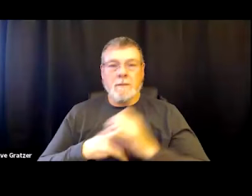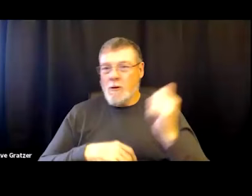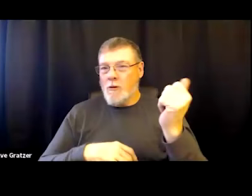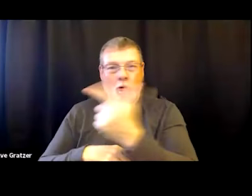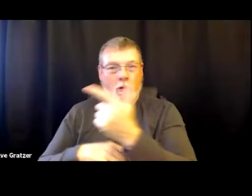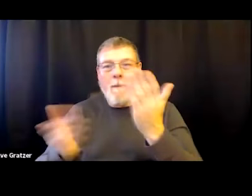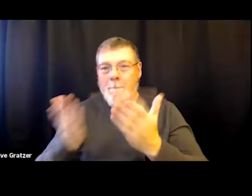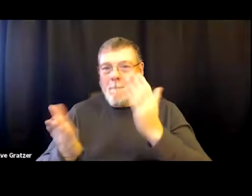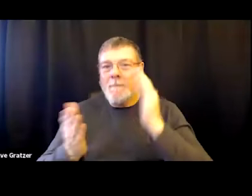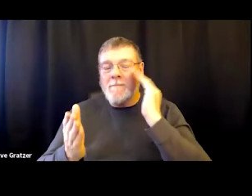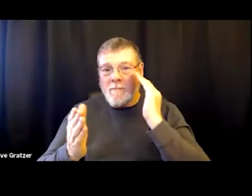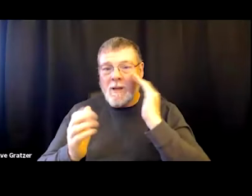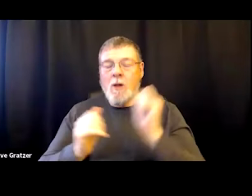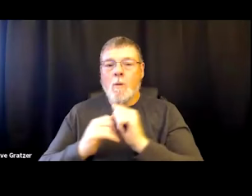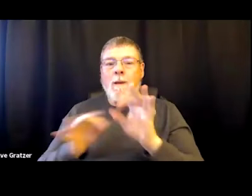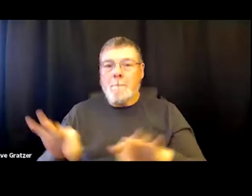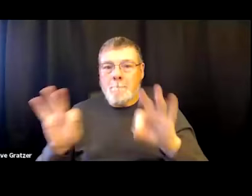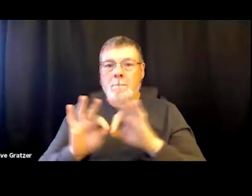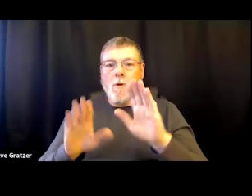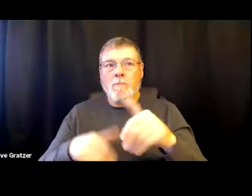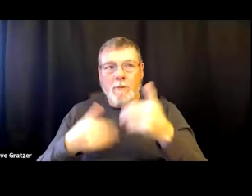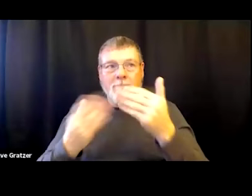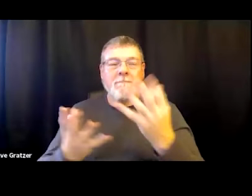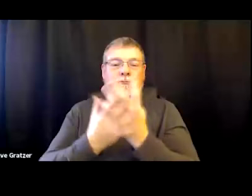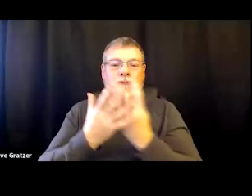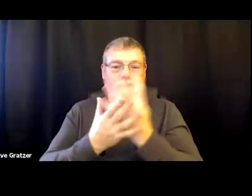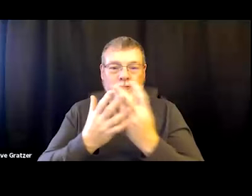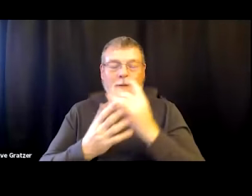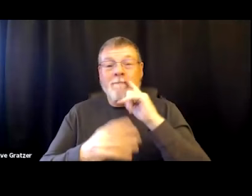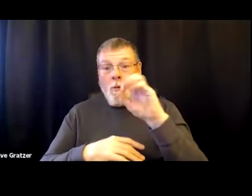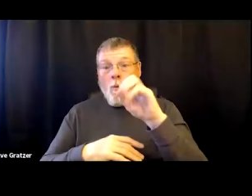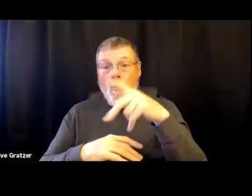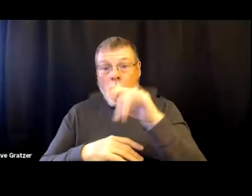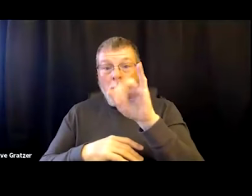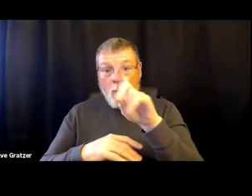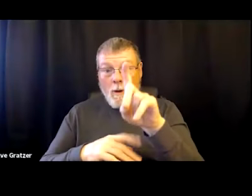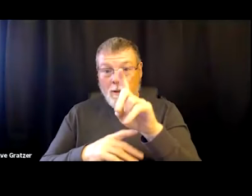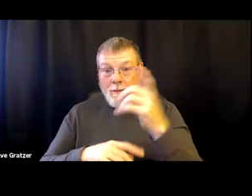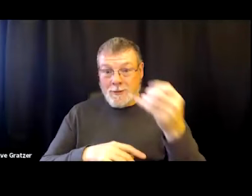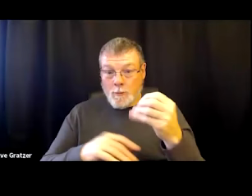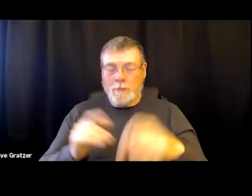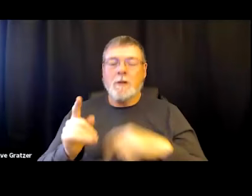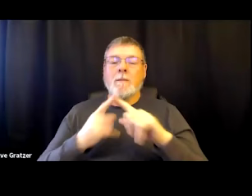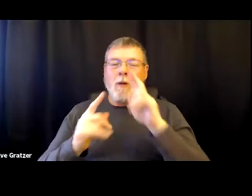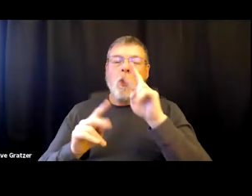with the importance of providing a screening assessment for opioid use disorders. We'll look at some specific strategies for doing that